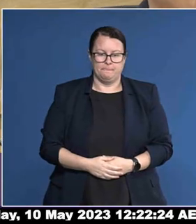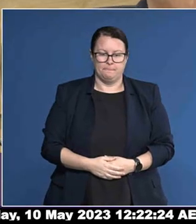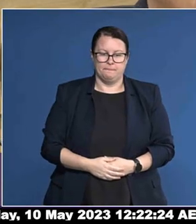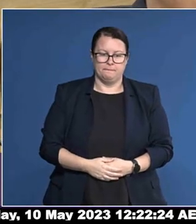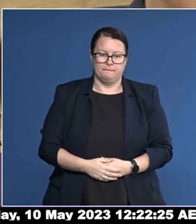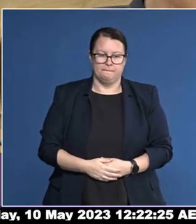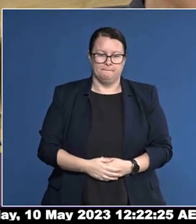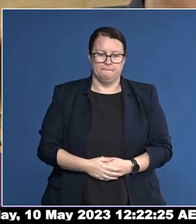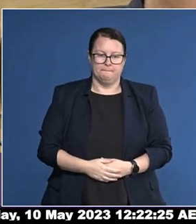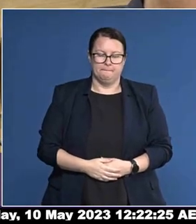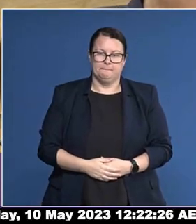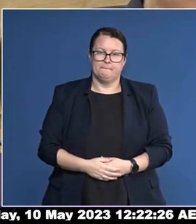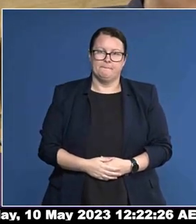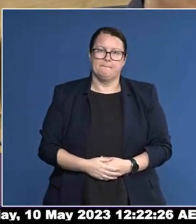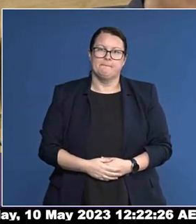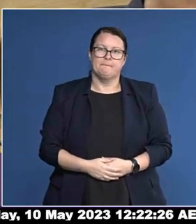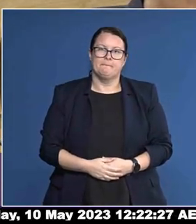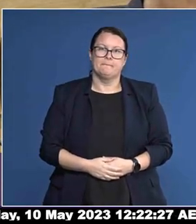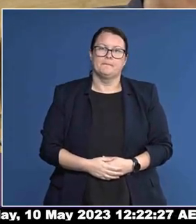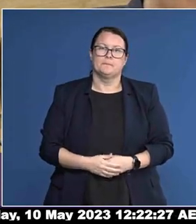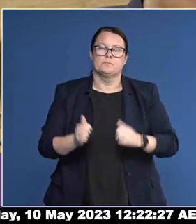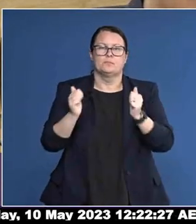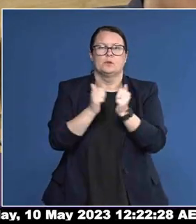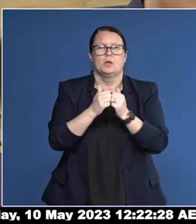The document which is Attachment 1 to your statement is a table.